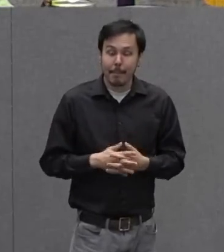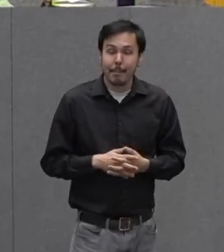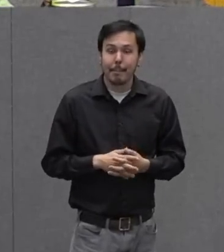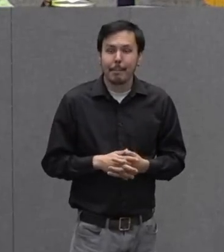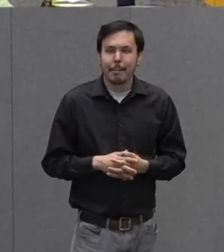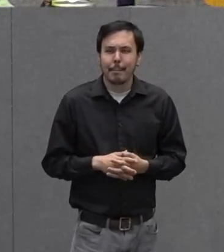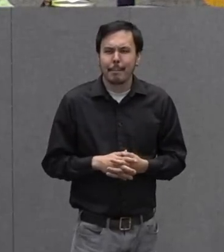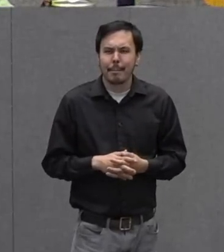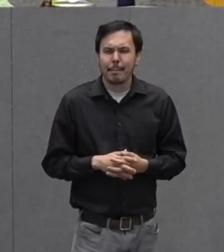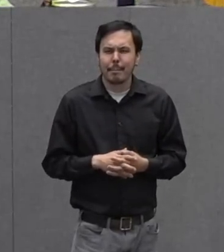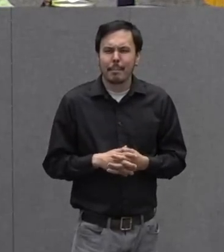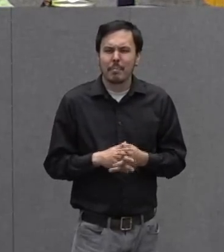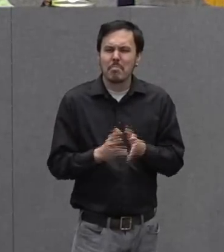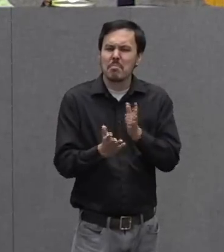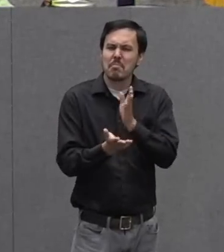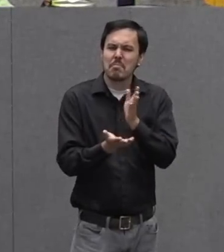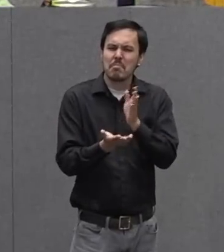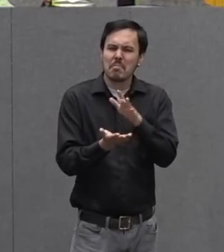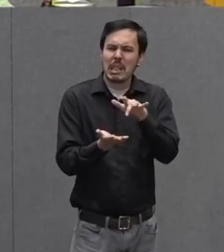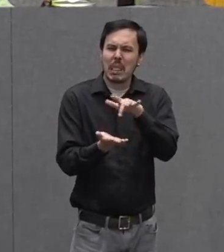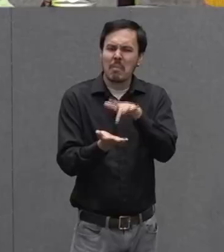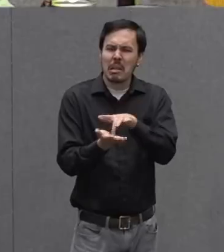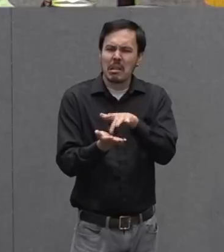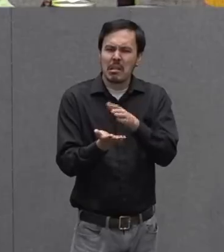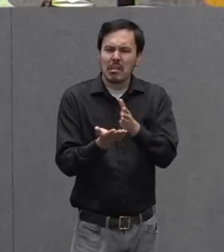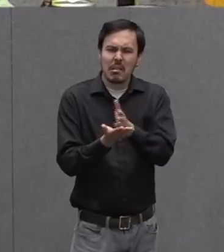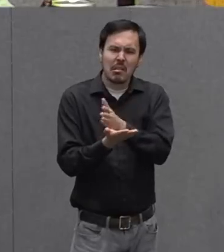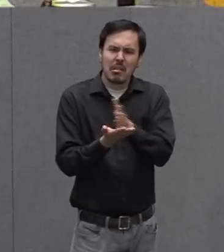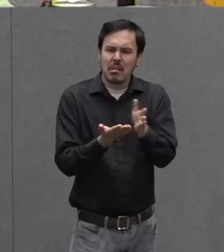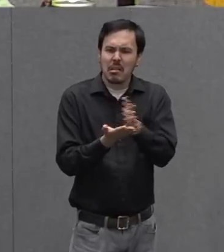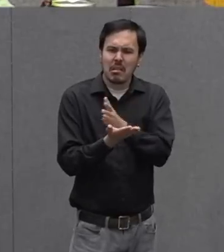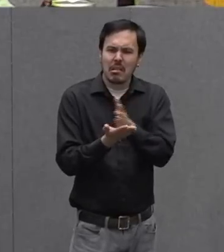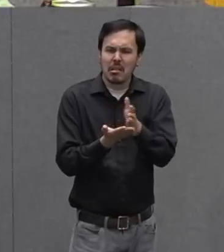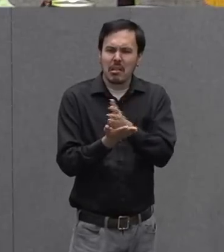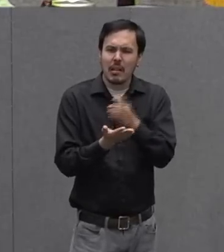Somewhere in-between maybe? What if I shine it on this side?